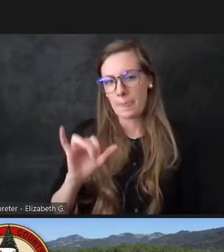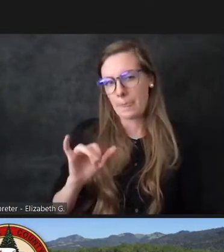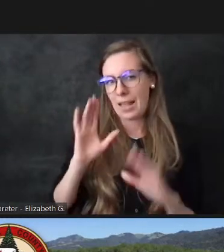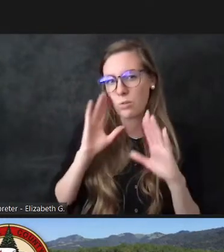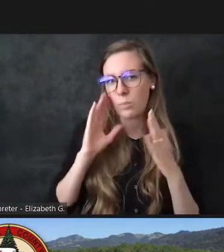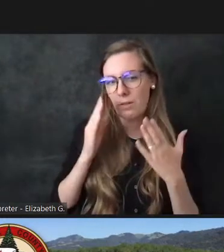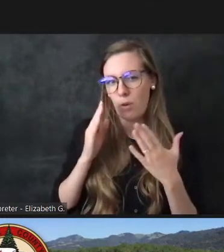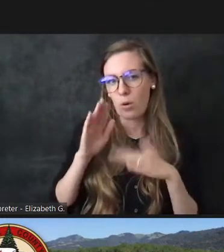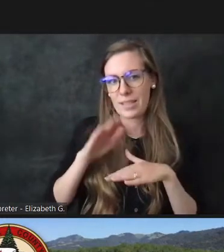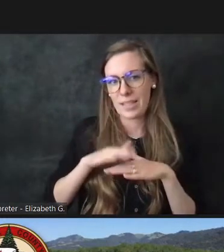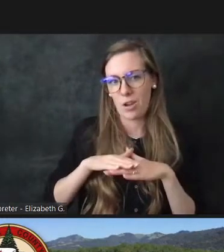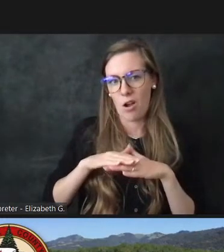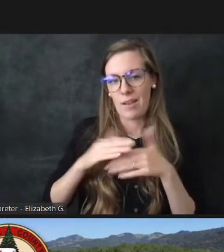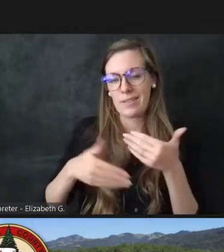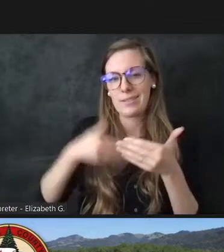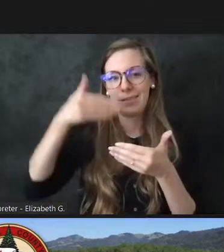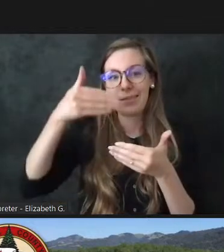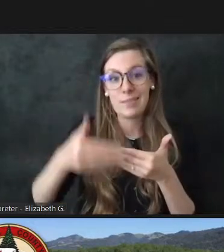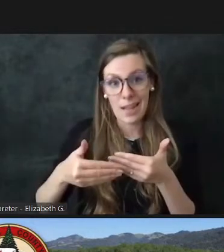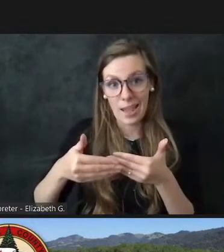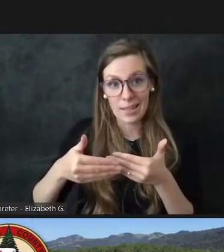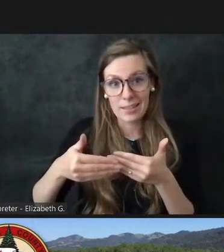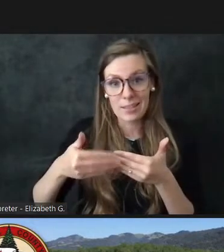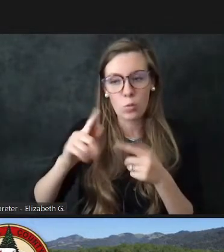And then WEA also talked about in the